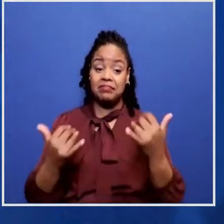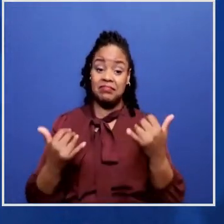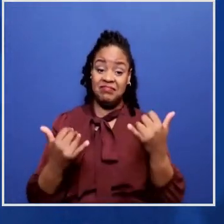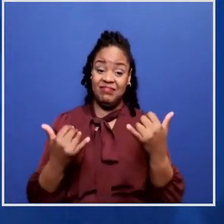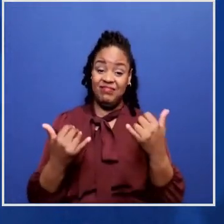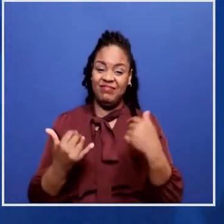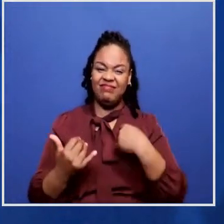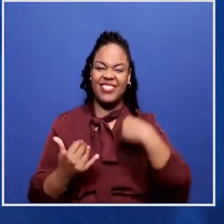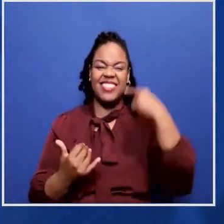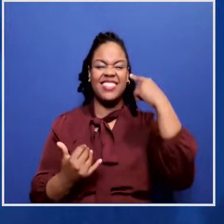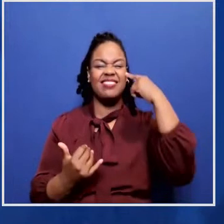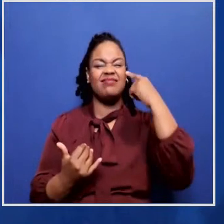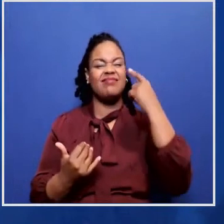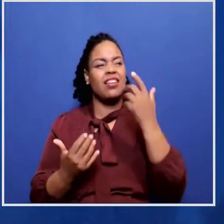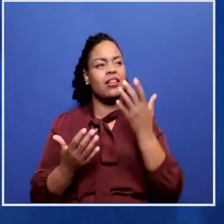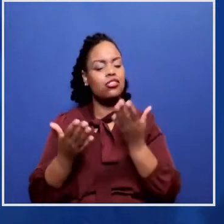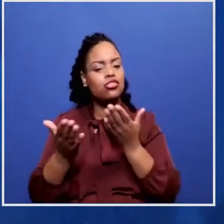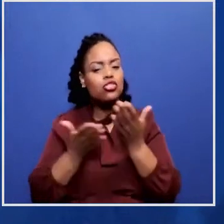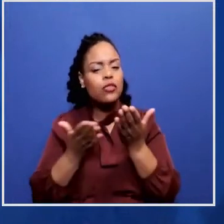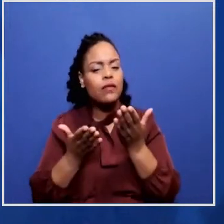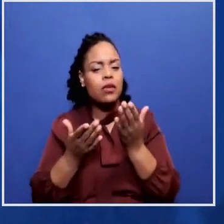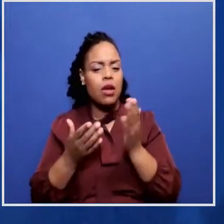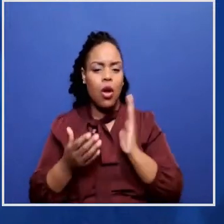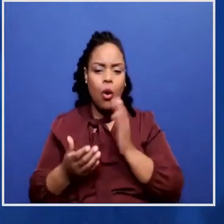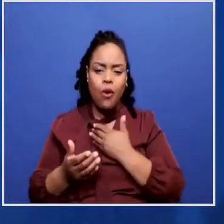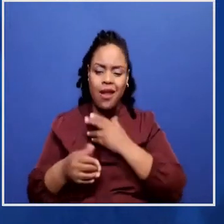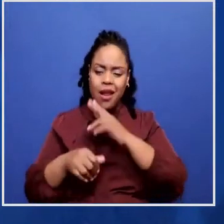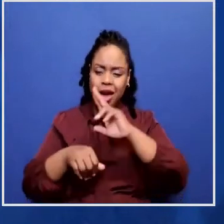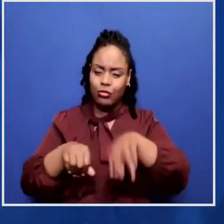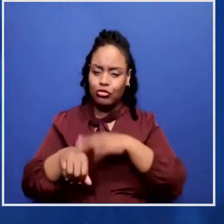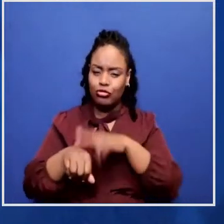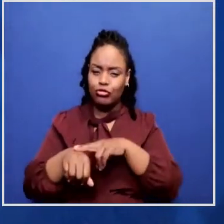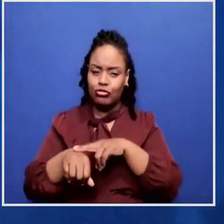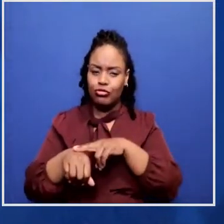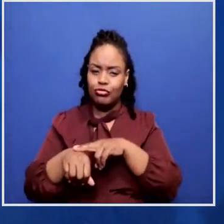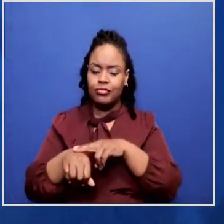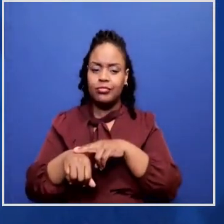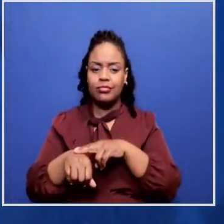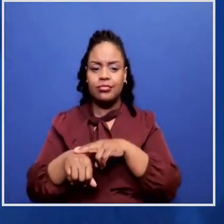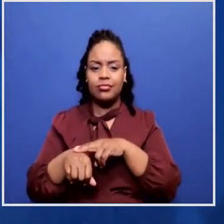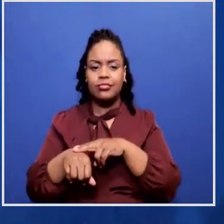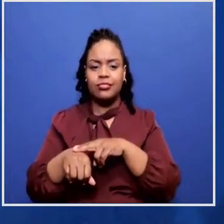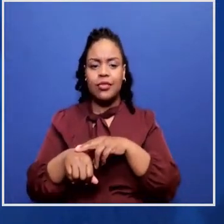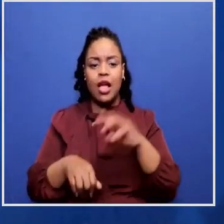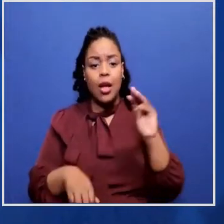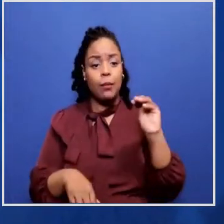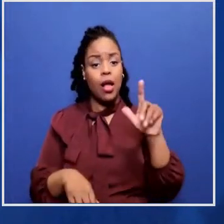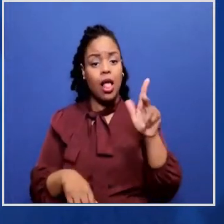WHERE WE ARE AS IT RELATES TO